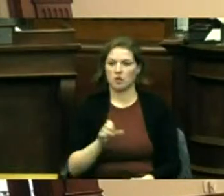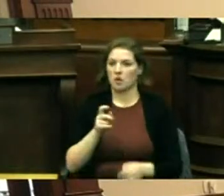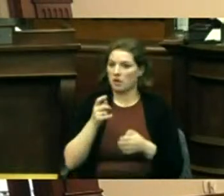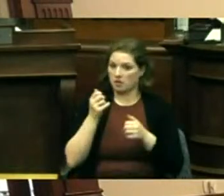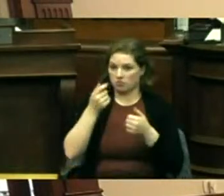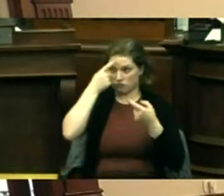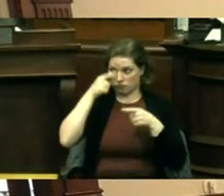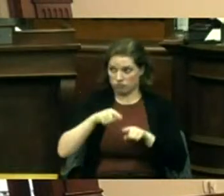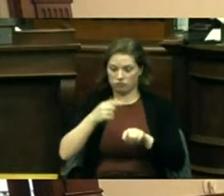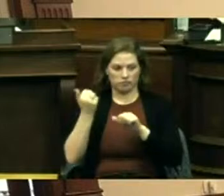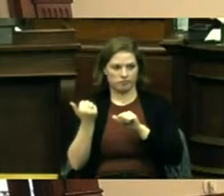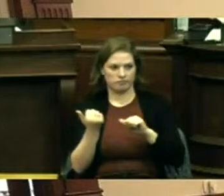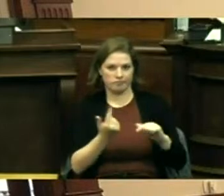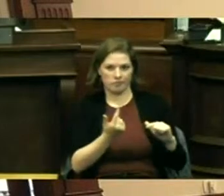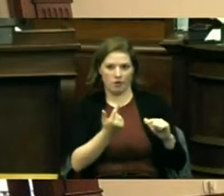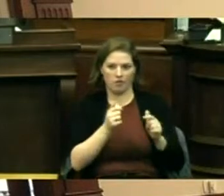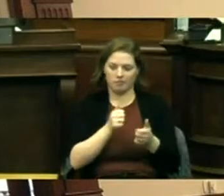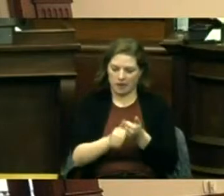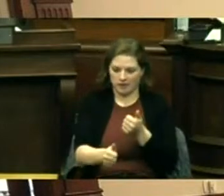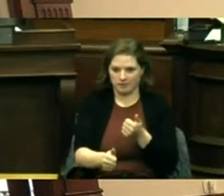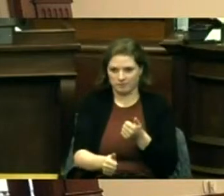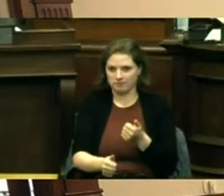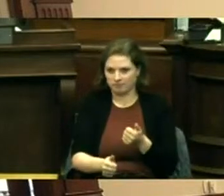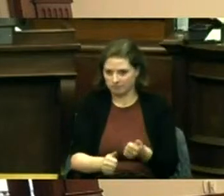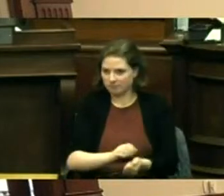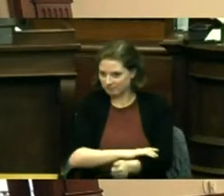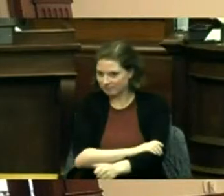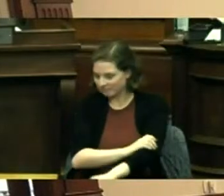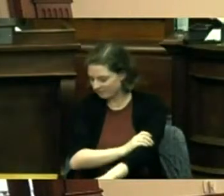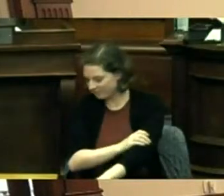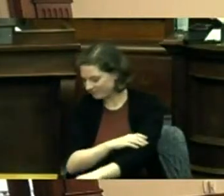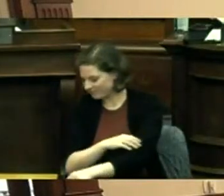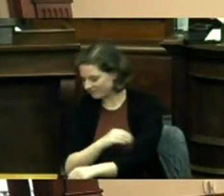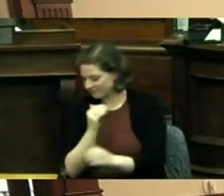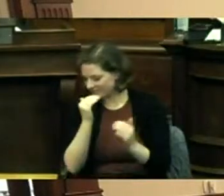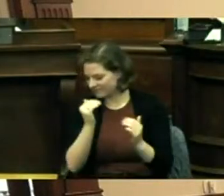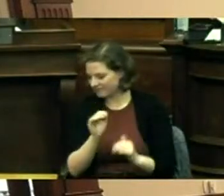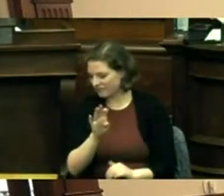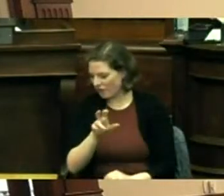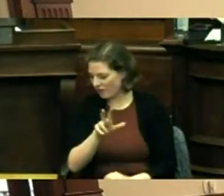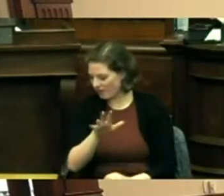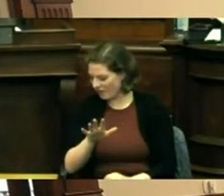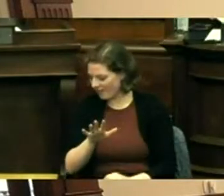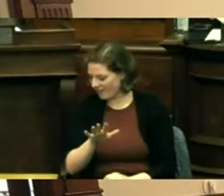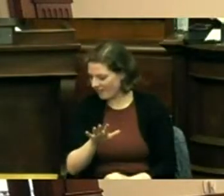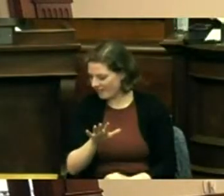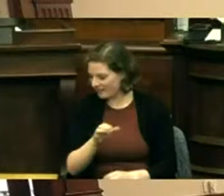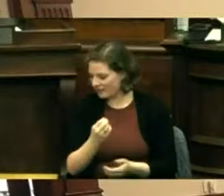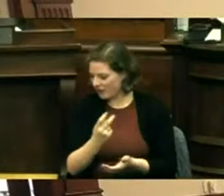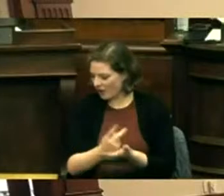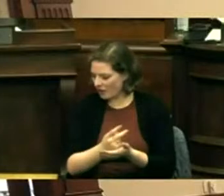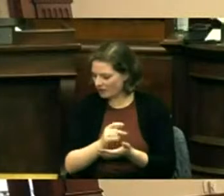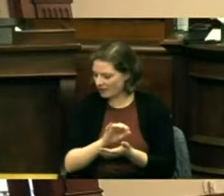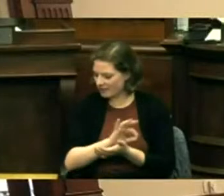motion on the floor. You moved it. I second it. Okay. All in